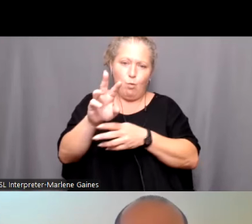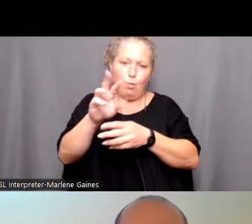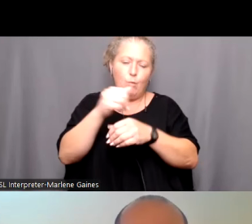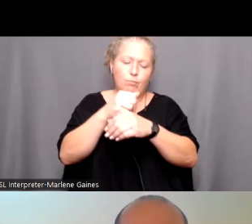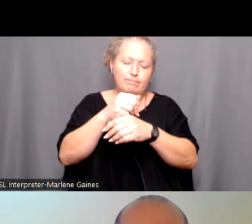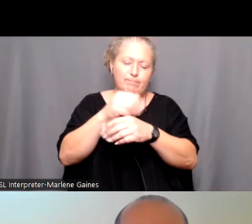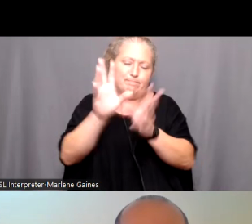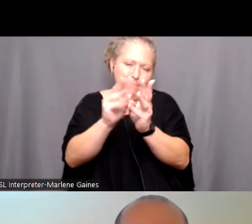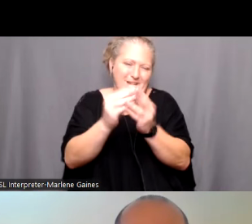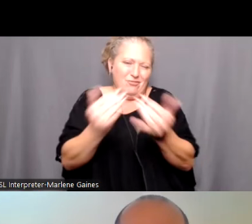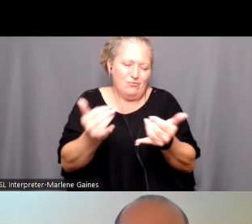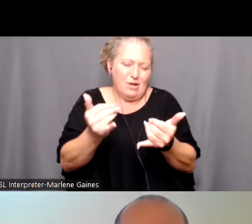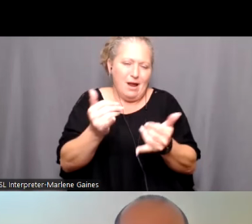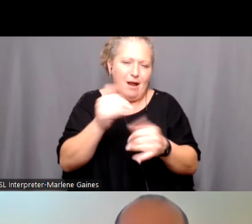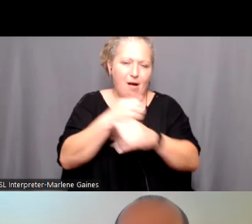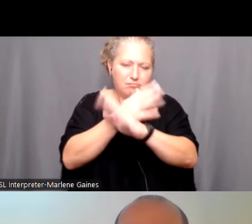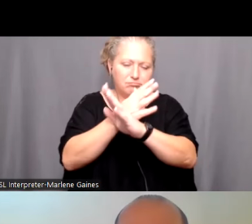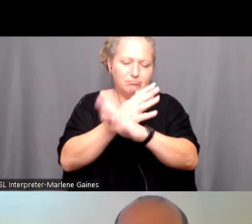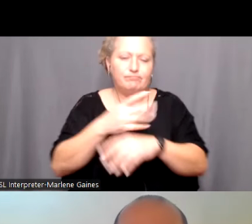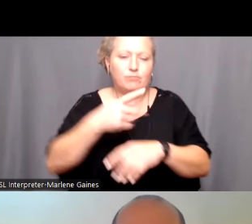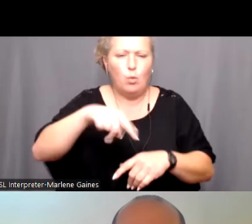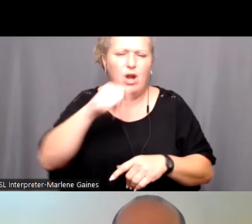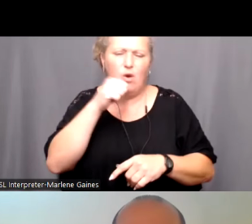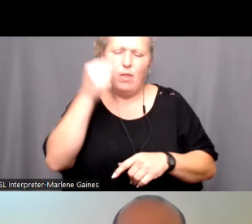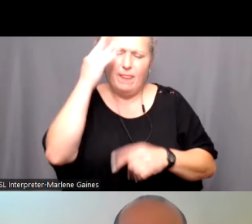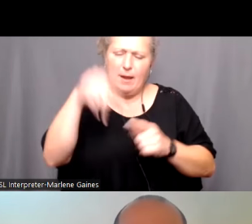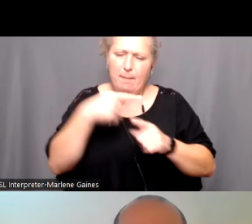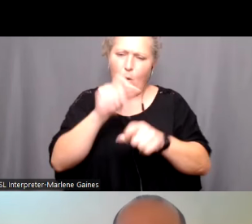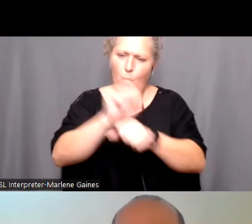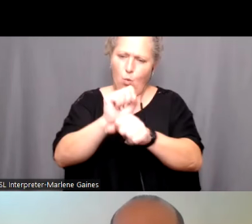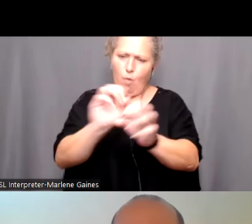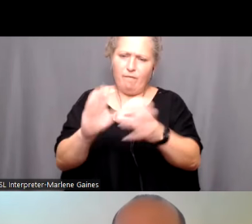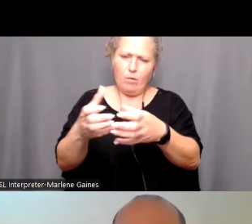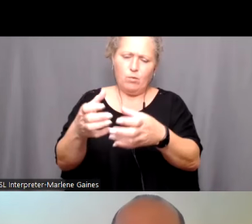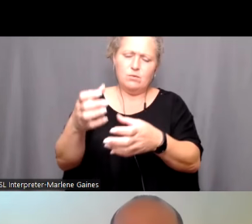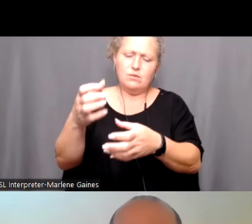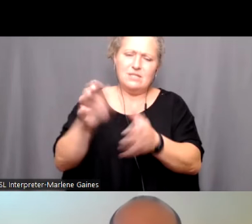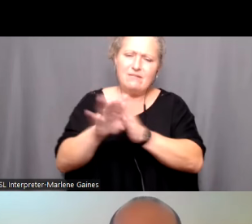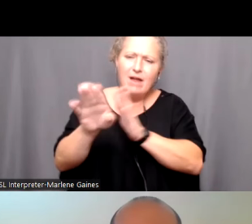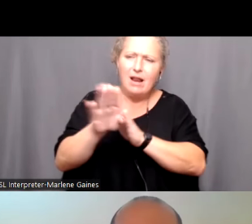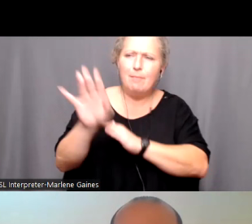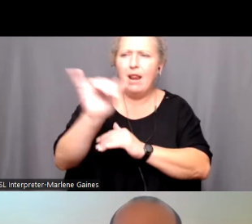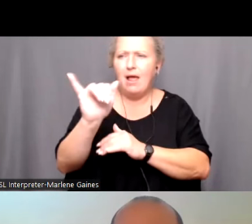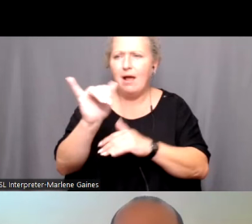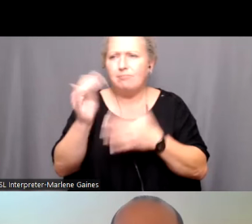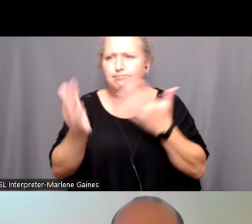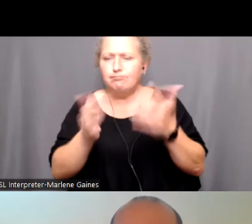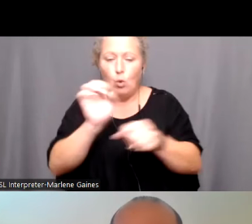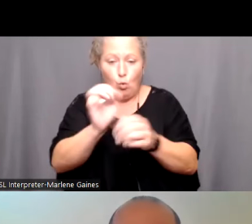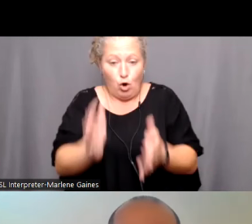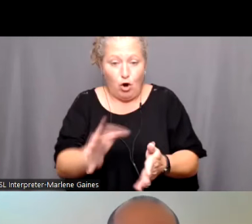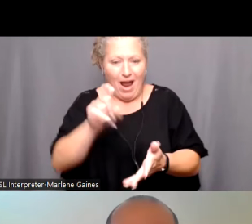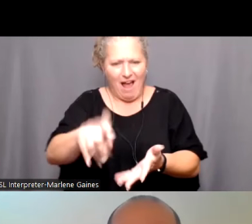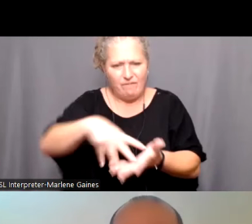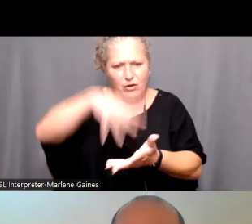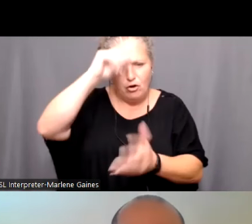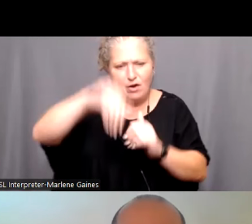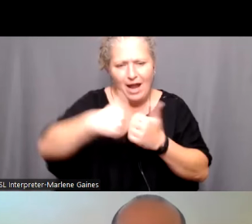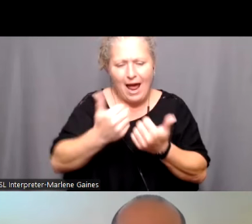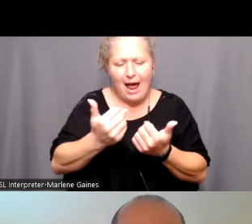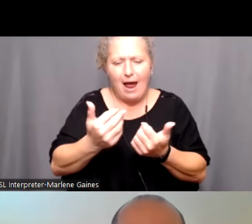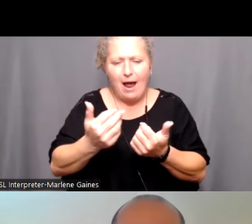You know we we don't think of workforce development. We think of workforce development as workers having to learn how to take direction,